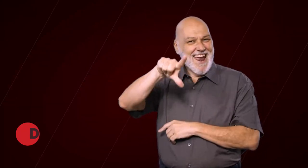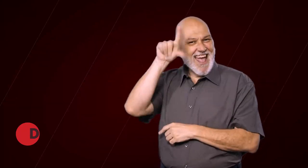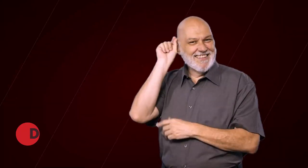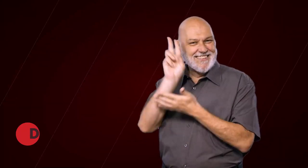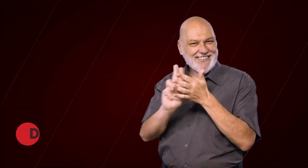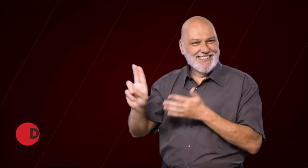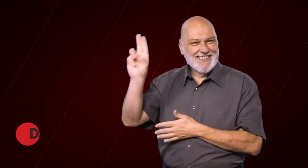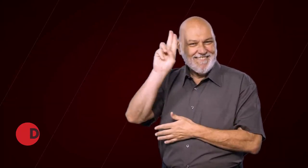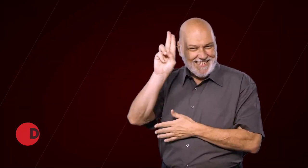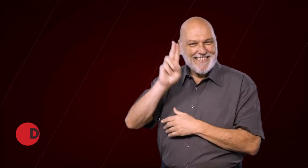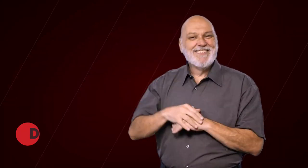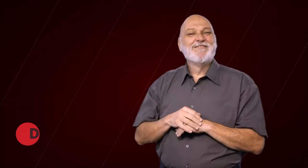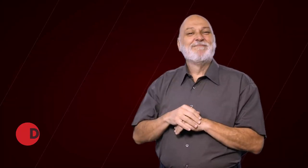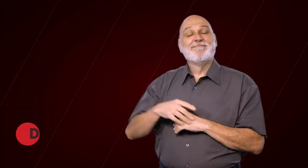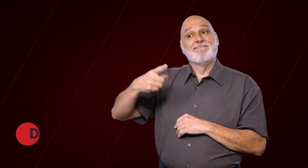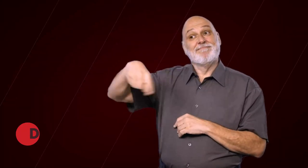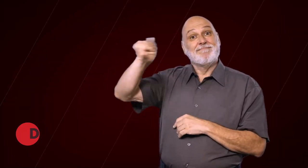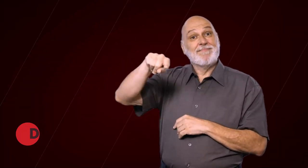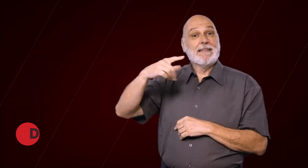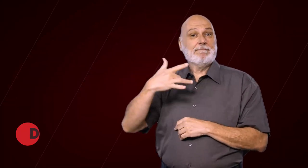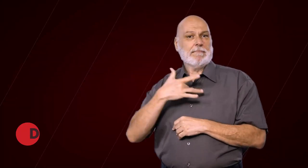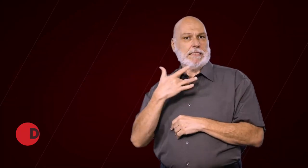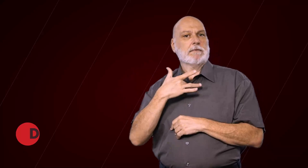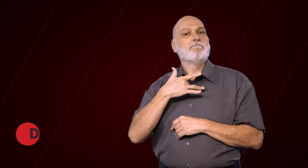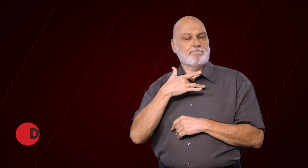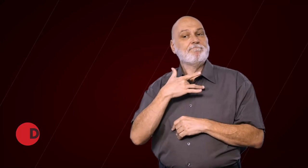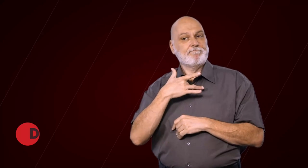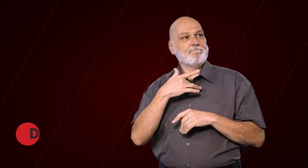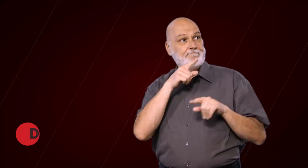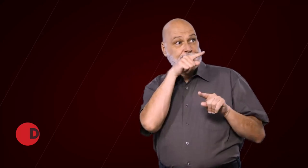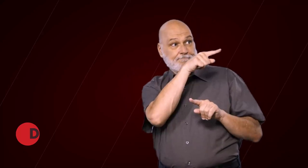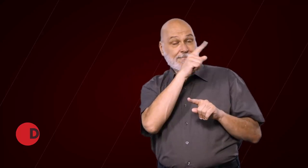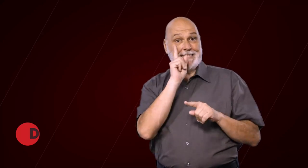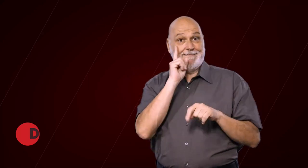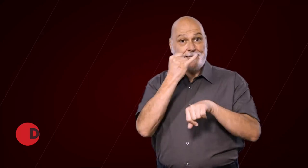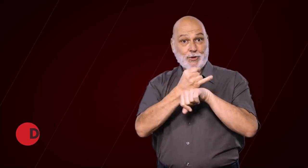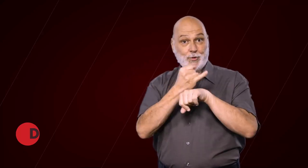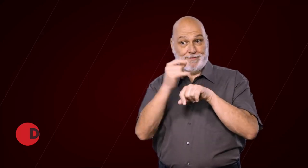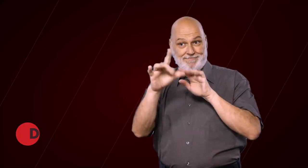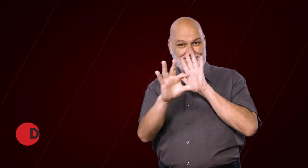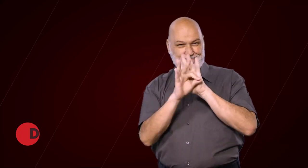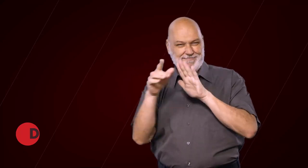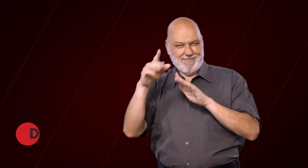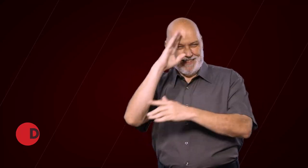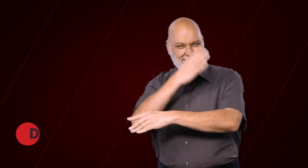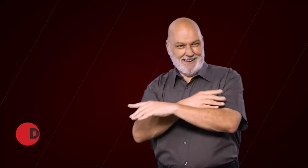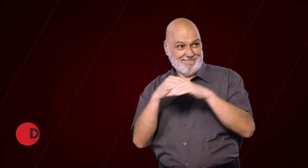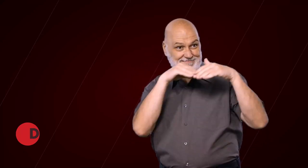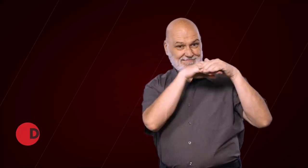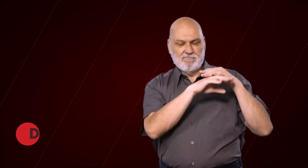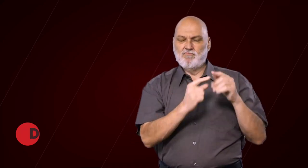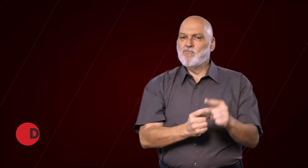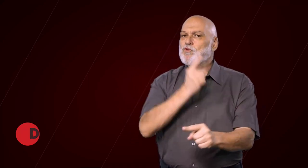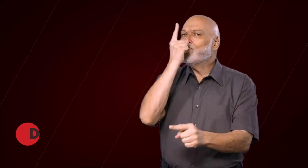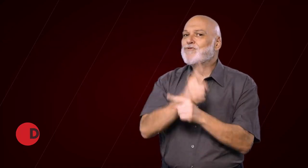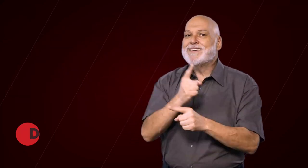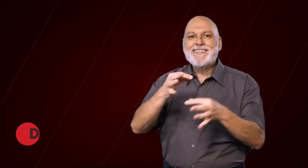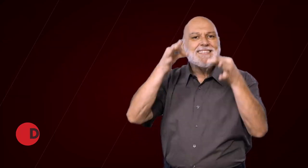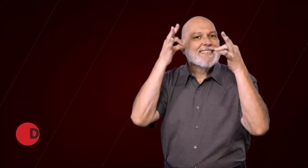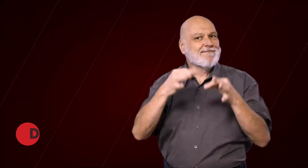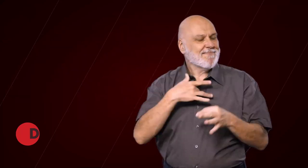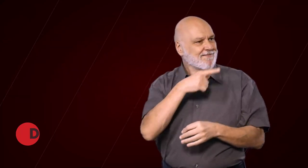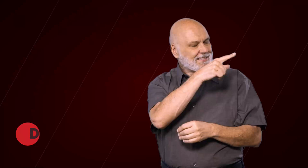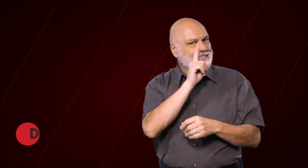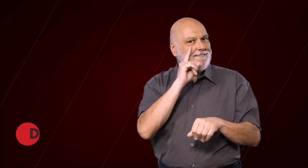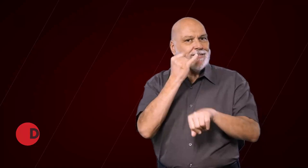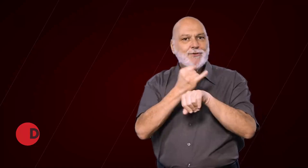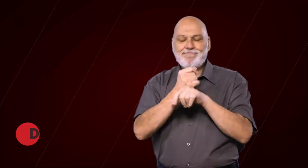just graduated from Deaf school and is headed to Gallaudet all